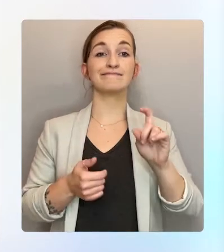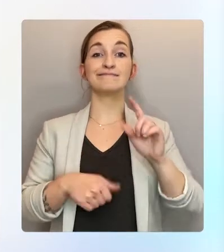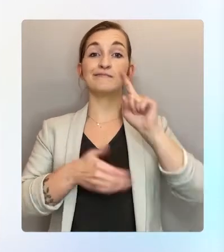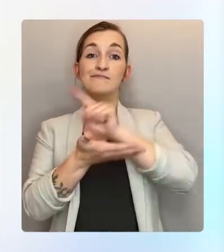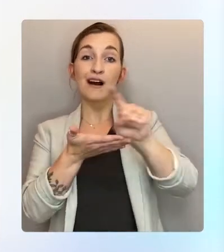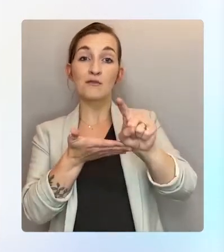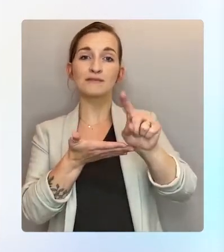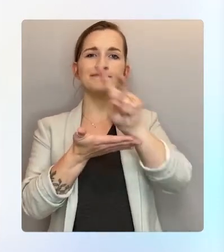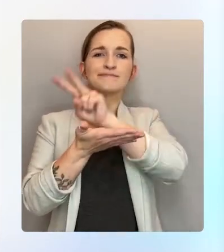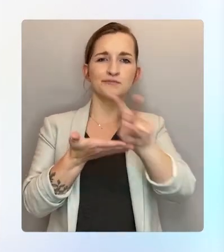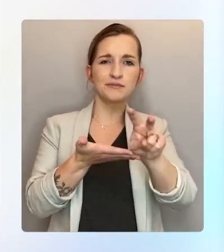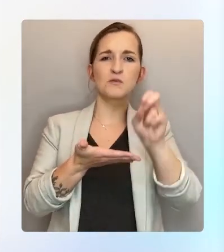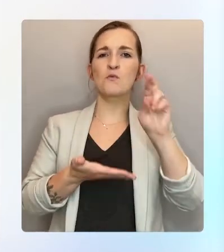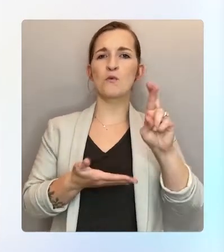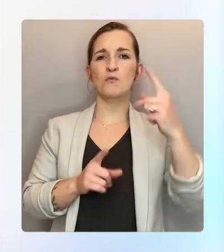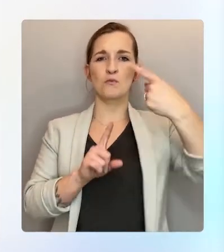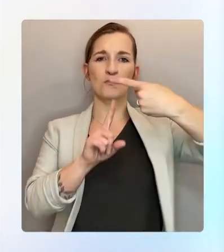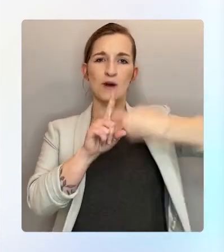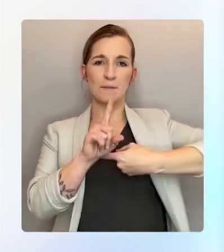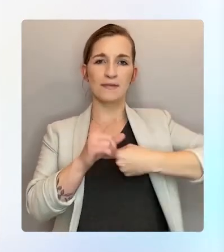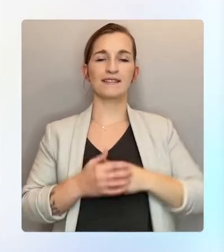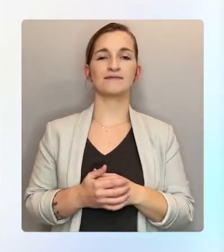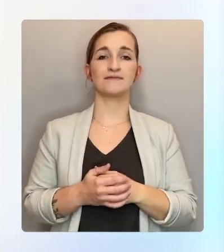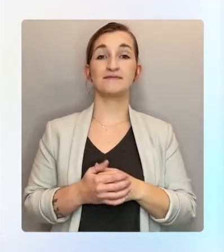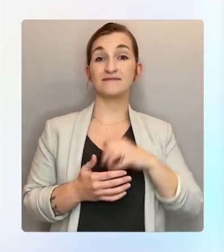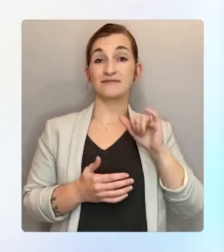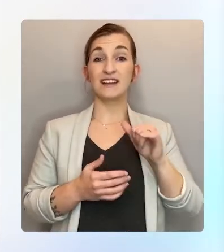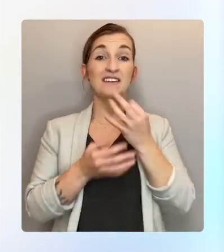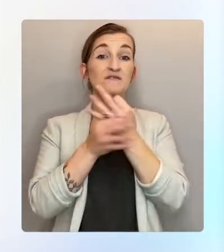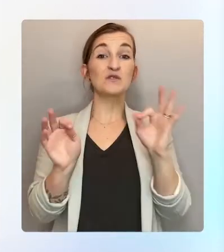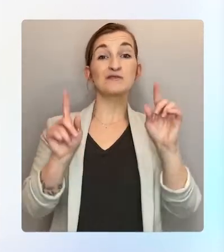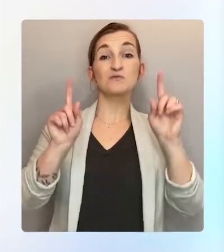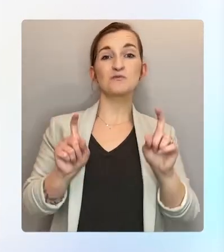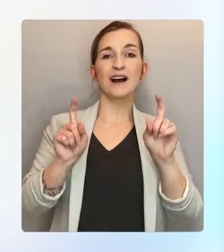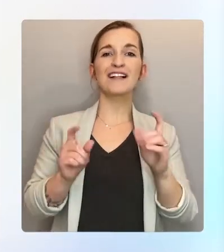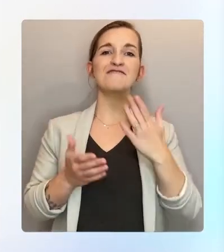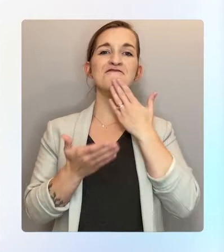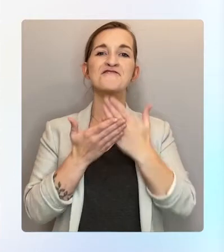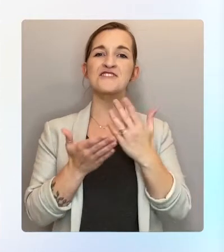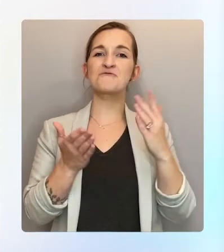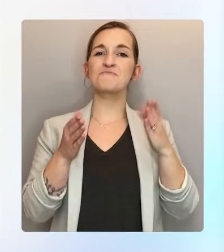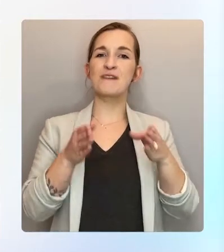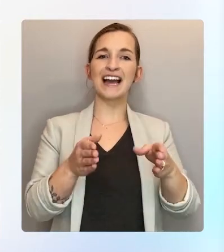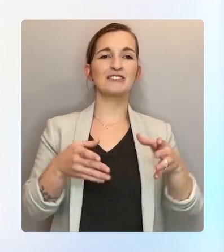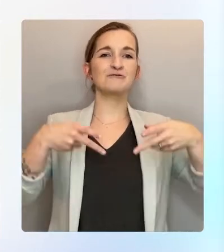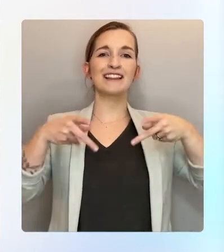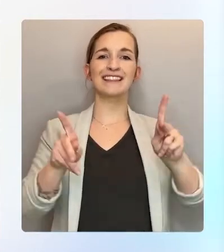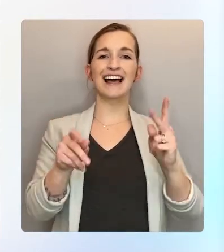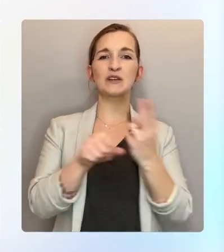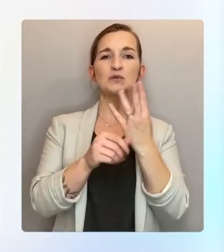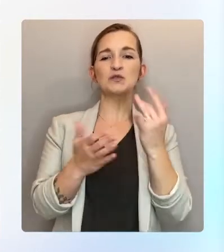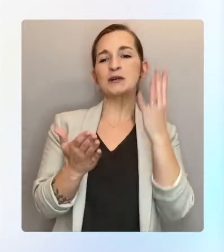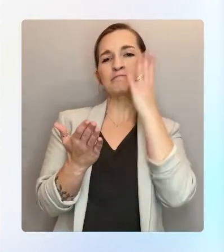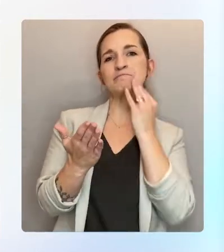Free trials are a great way to offer users a taste of the app before committing to a recurring fee.